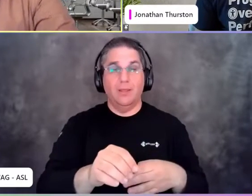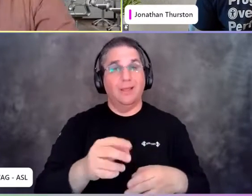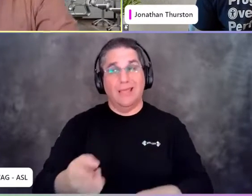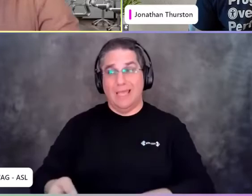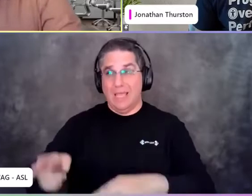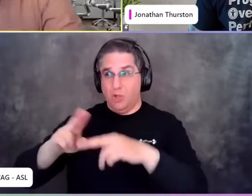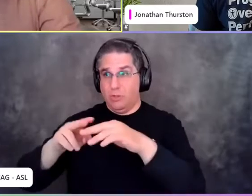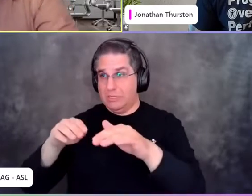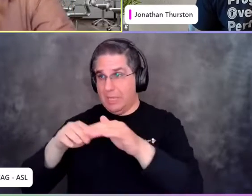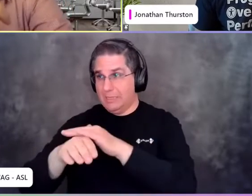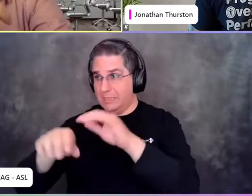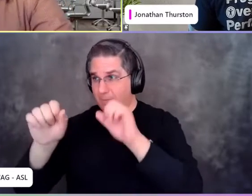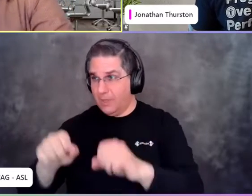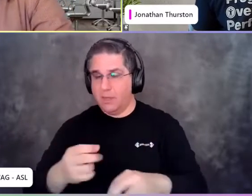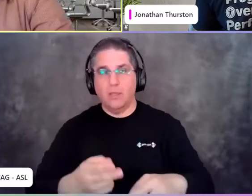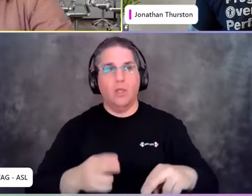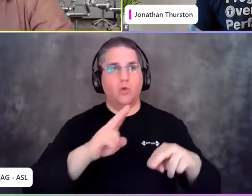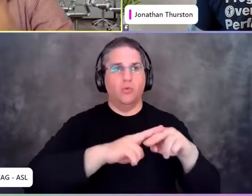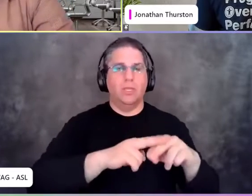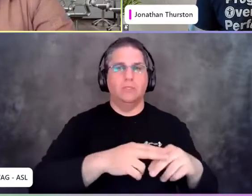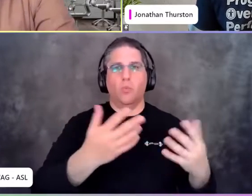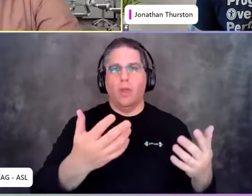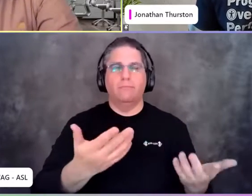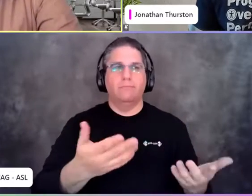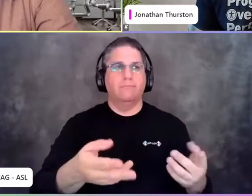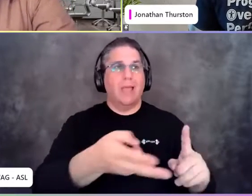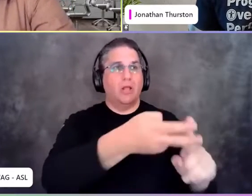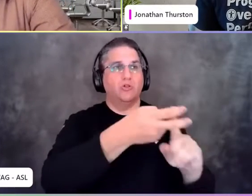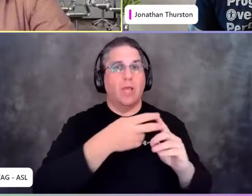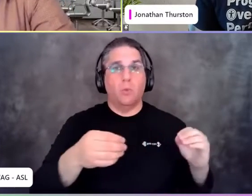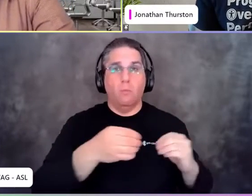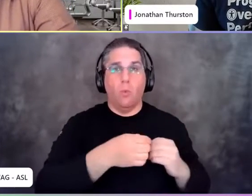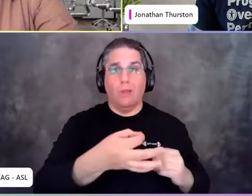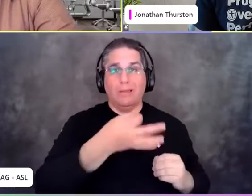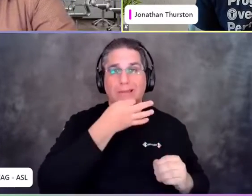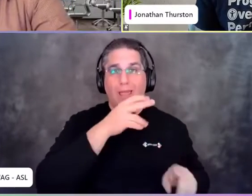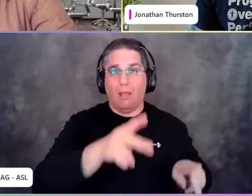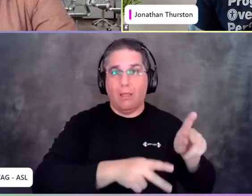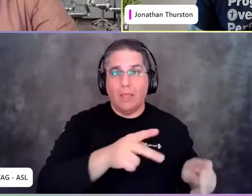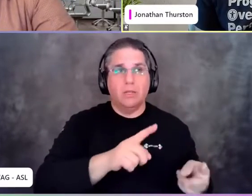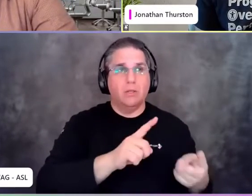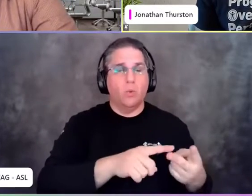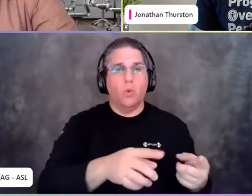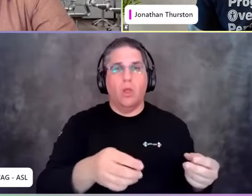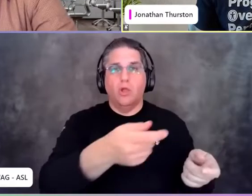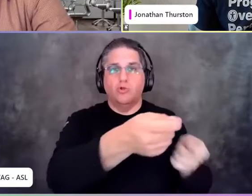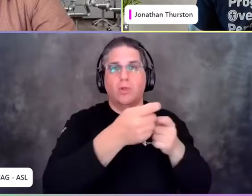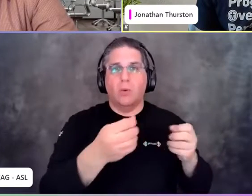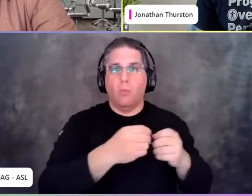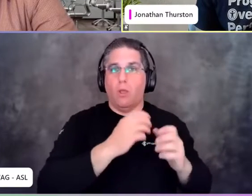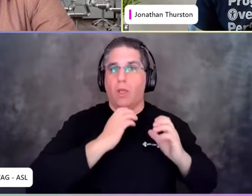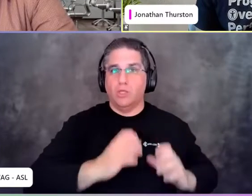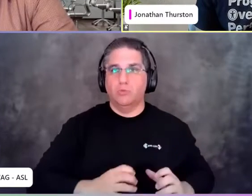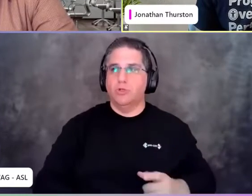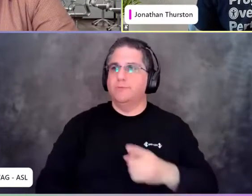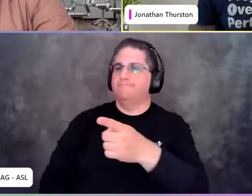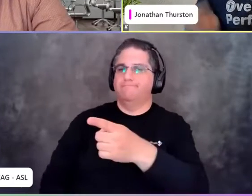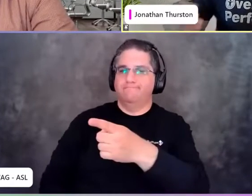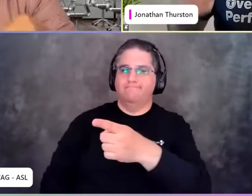competitive advantage a lot of times for companies and being more accessible, whether that's attracting